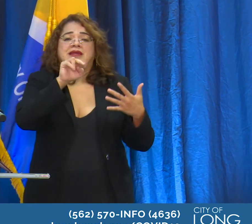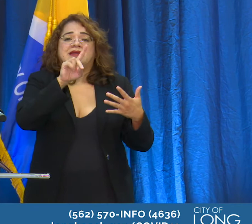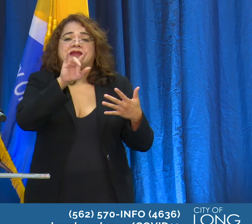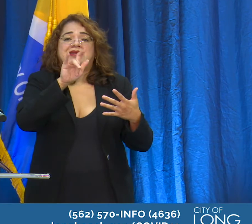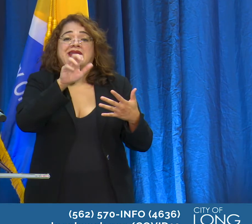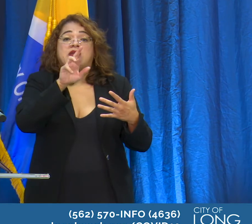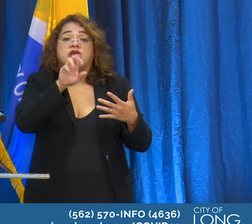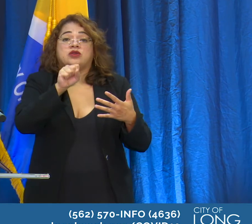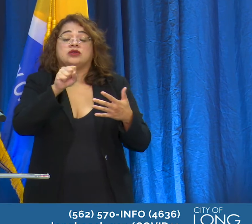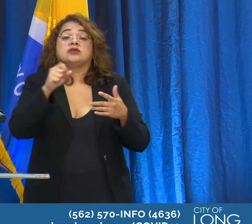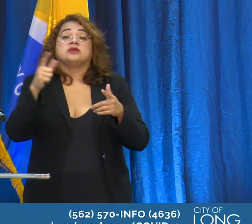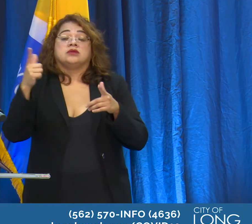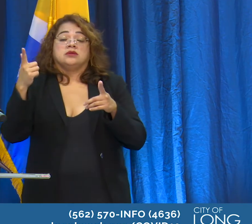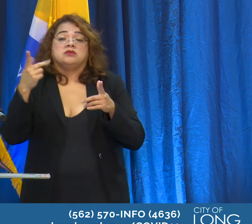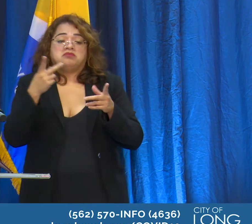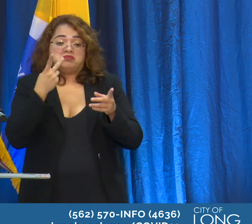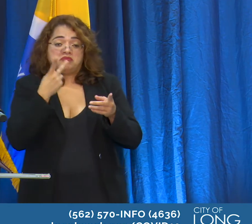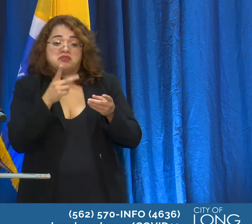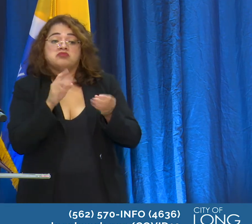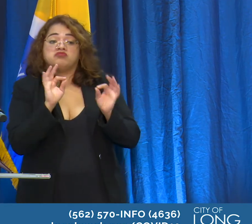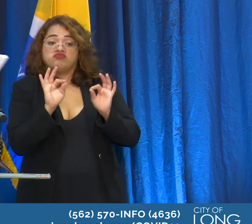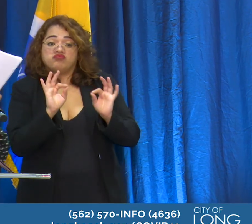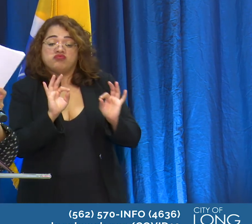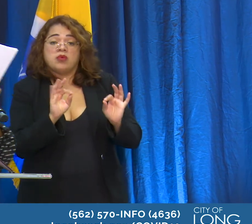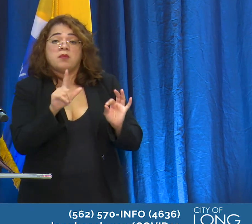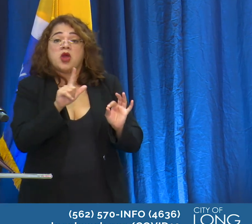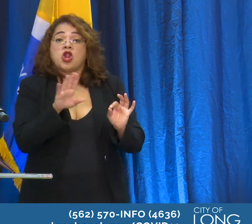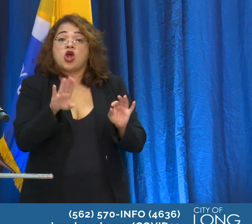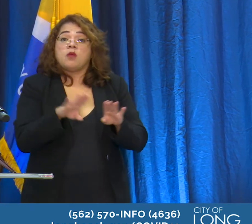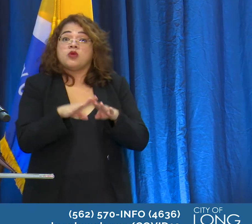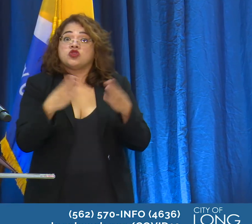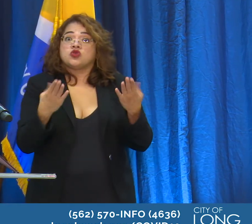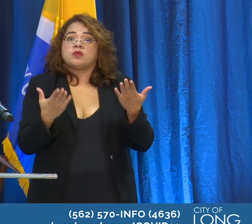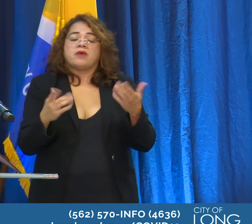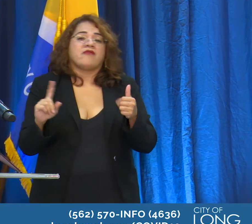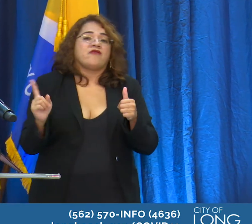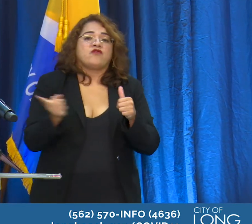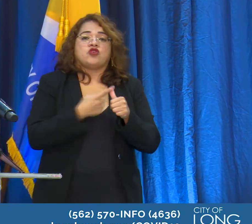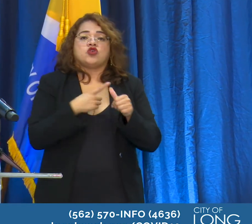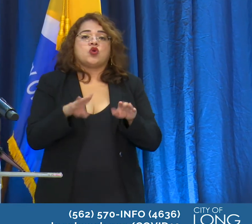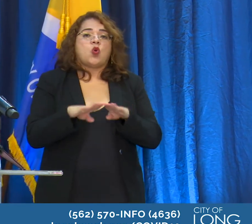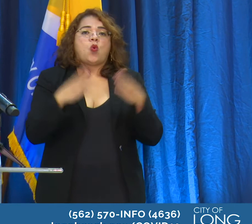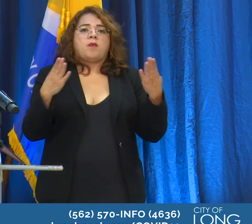is it possible that Long Beach Schools could reopen faster than other districts in LA County?